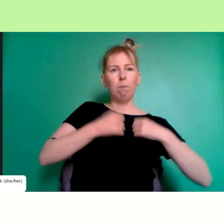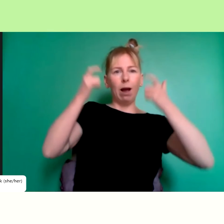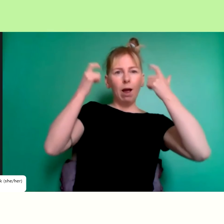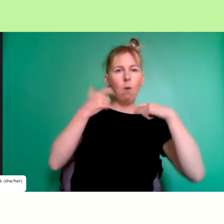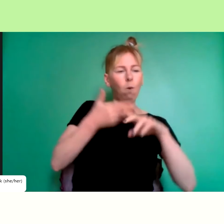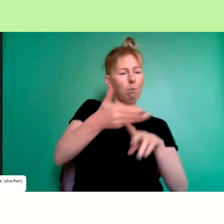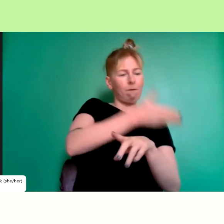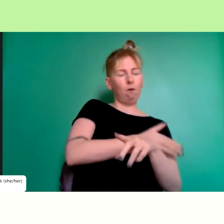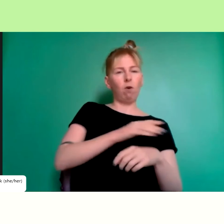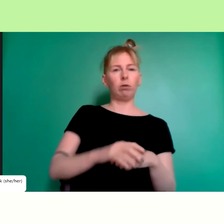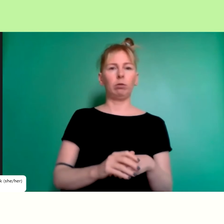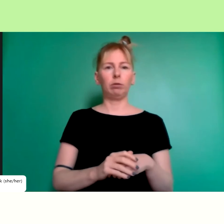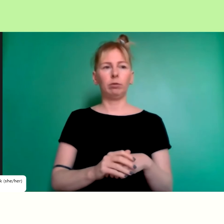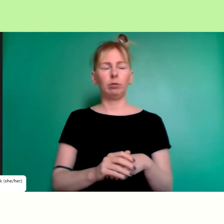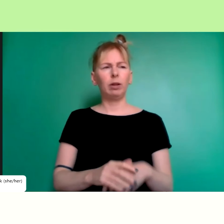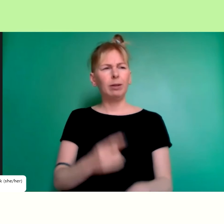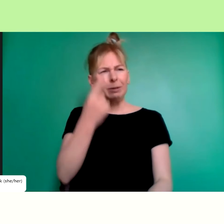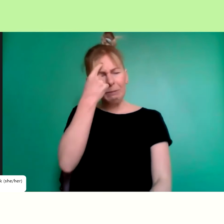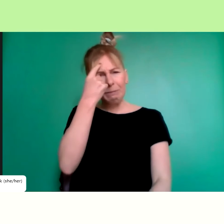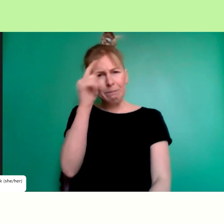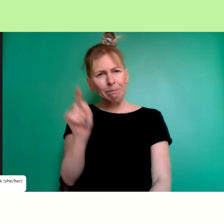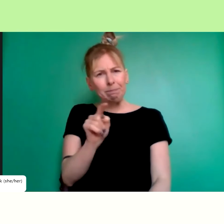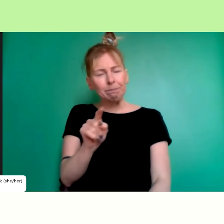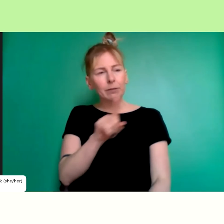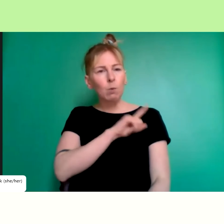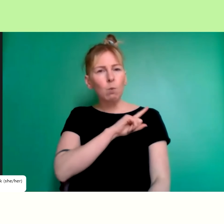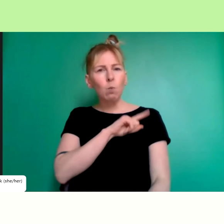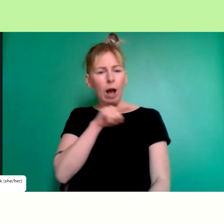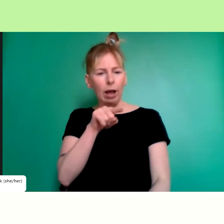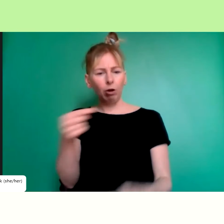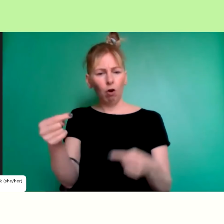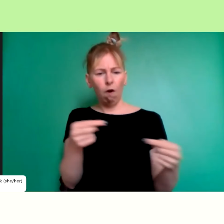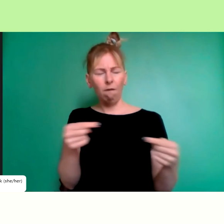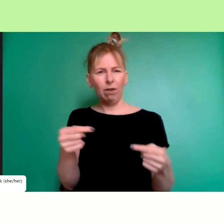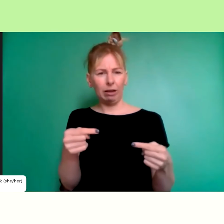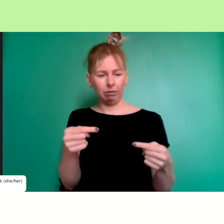we do conflict like this in society, and also why it doesn't really work. I mean,